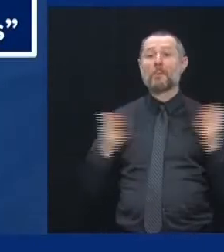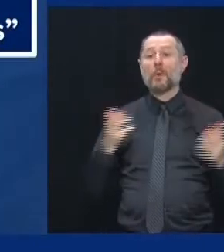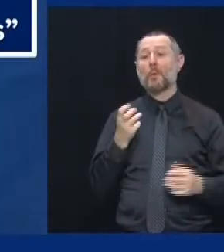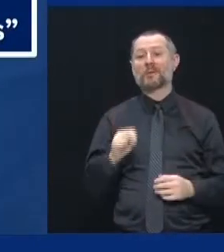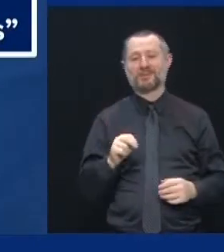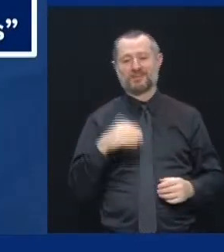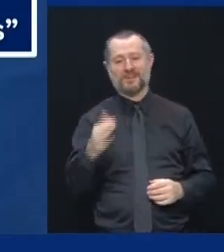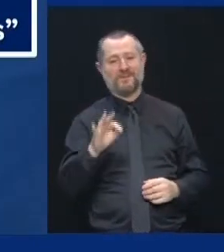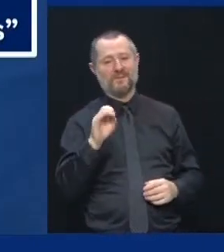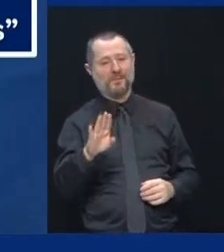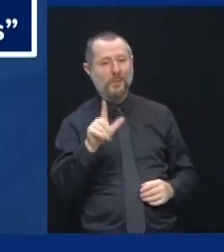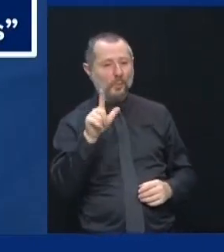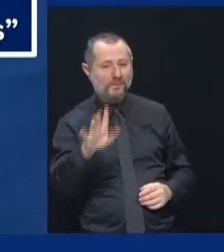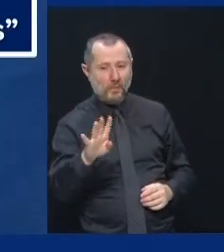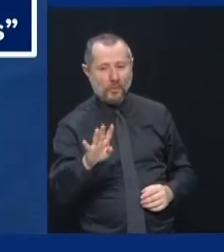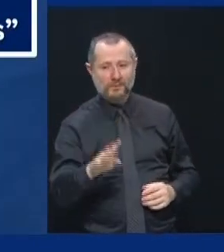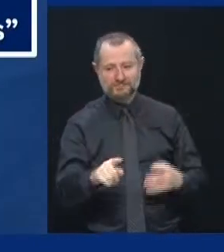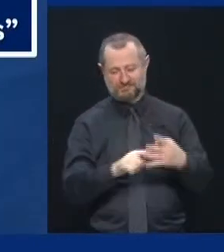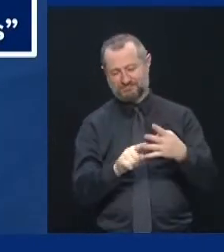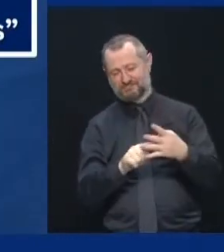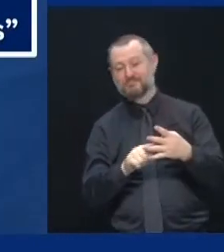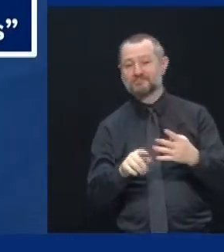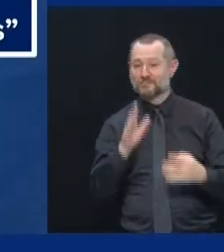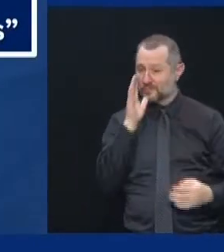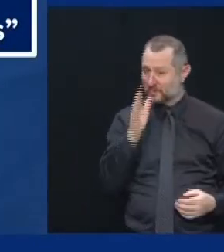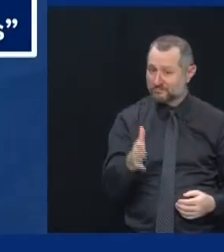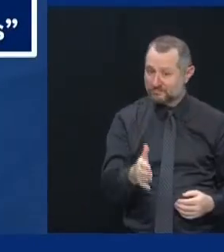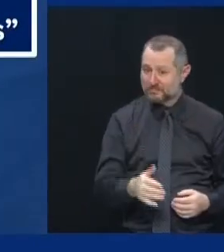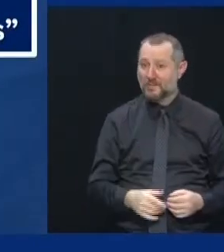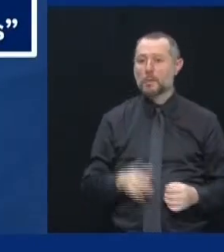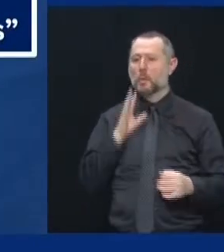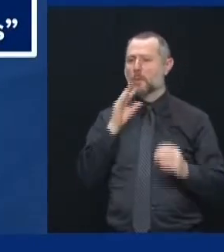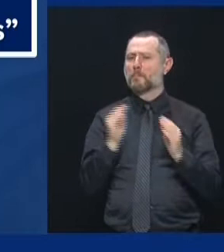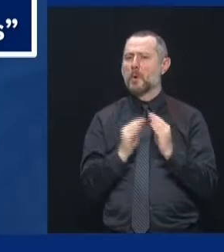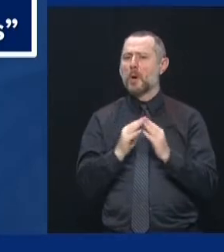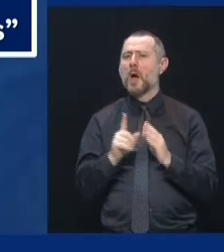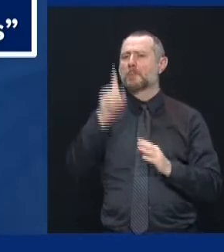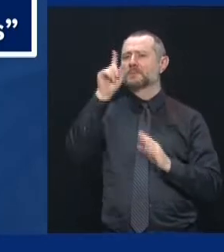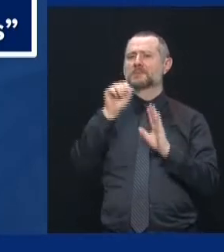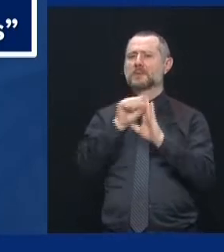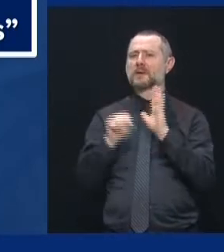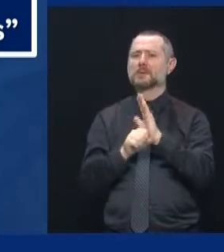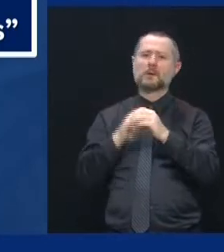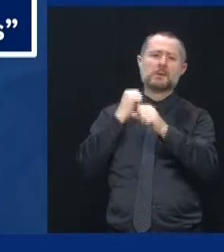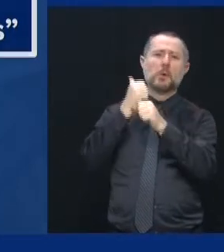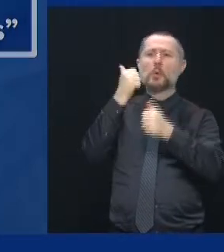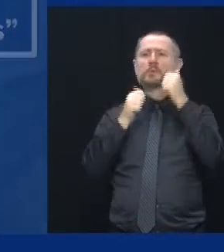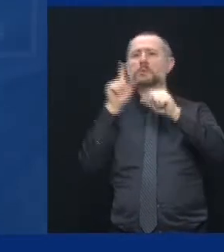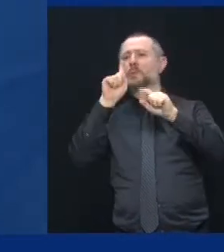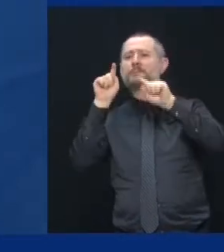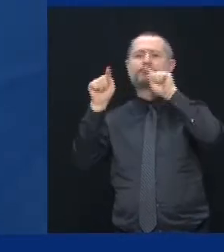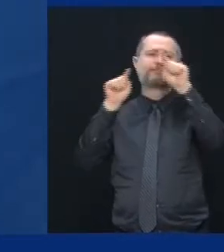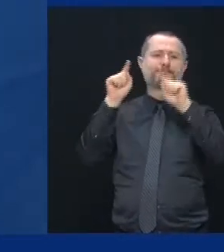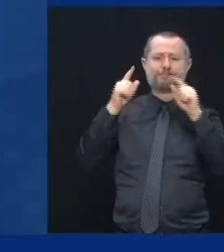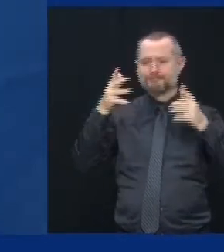3,000 VACCINATIONS IS THE LARGEST IN THE STATE OF NEW YORK. THEY'LL OPEN THE WEEK OF FEBRUARY 24th.